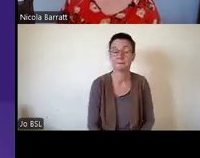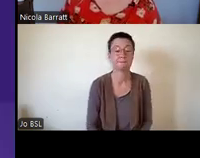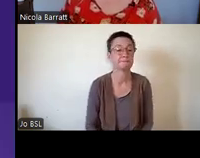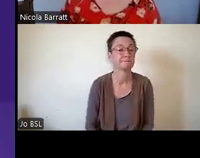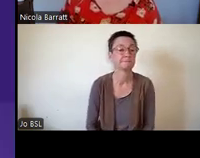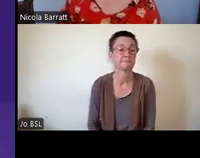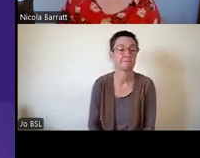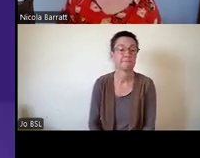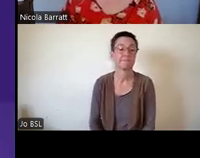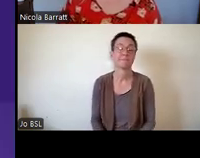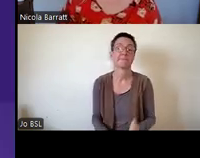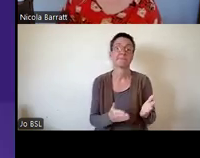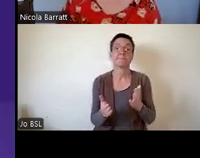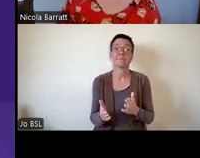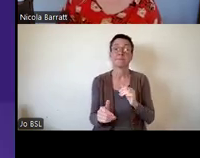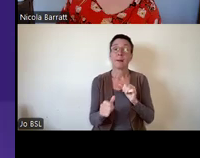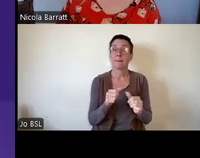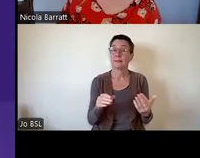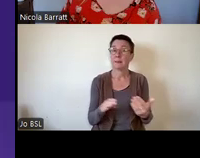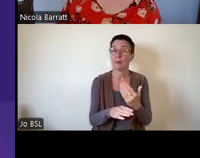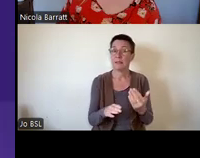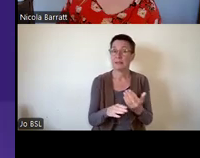Moving on to best practices and tips.